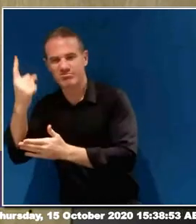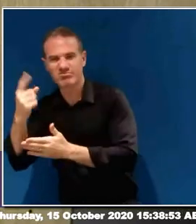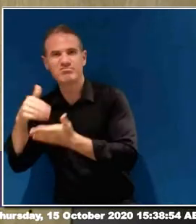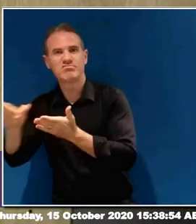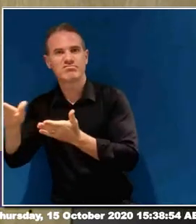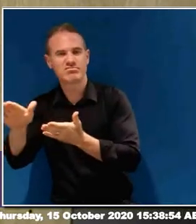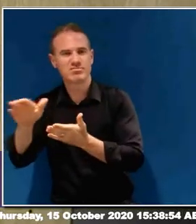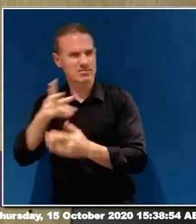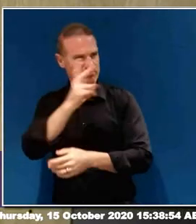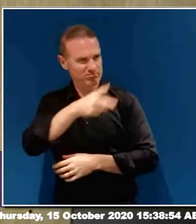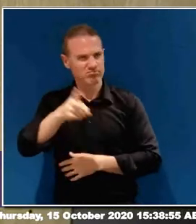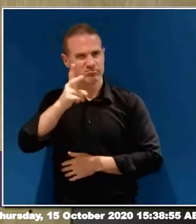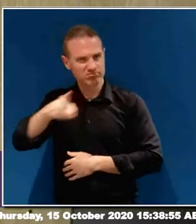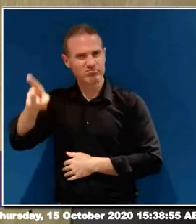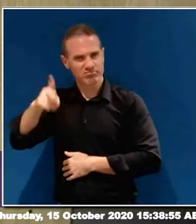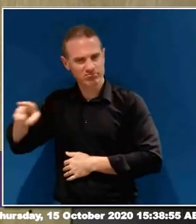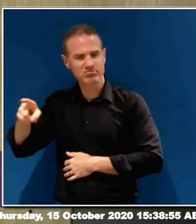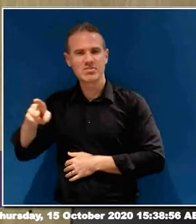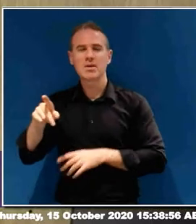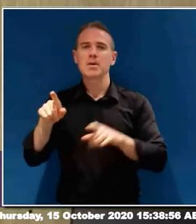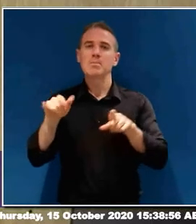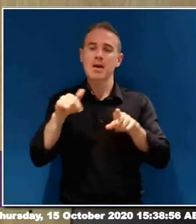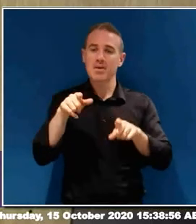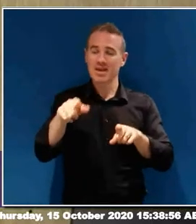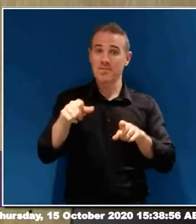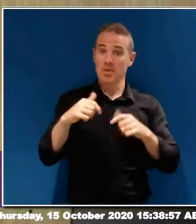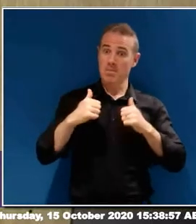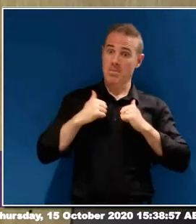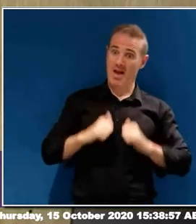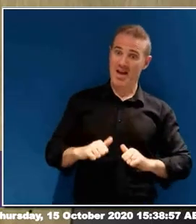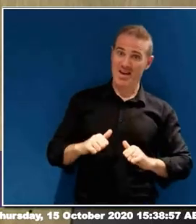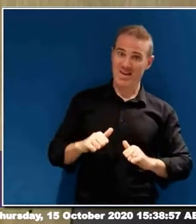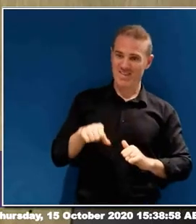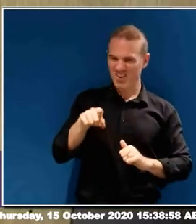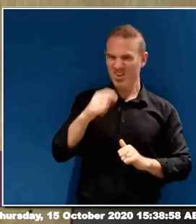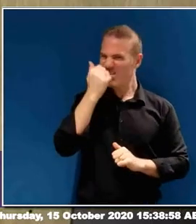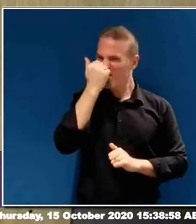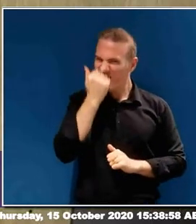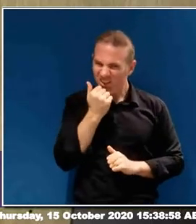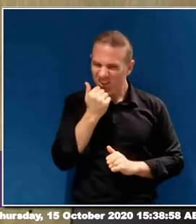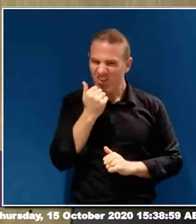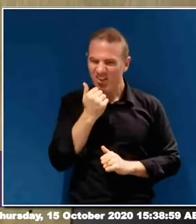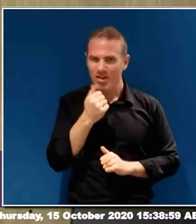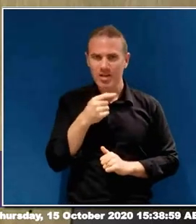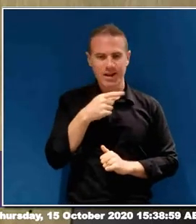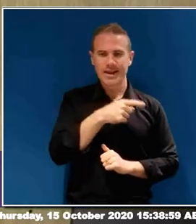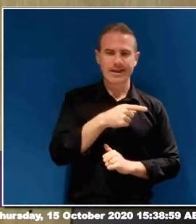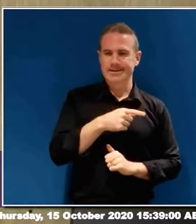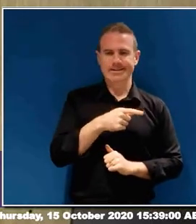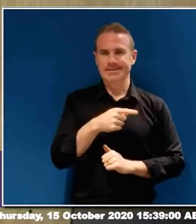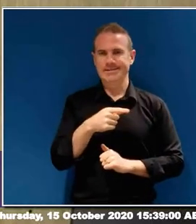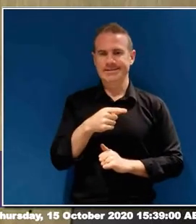inappropriate to start with, but because those responses haven't achieved the